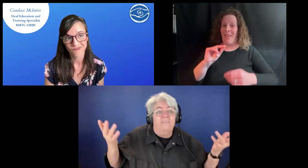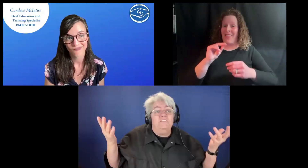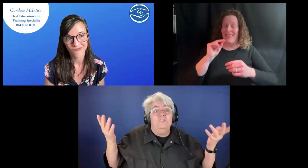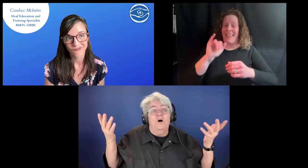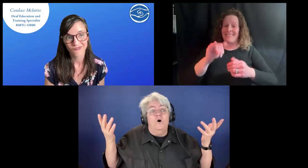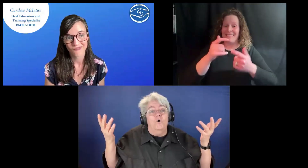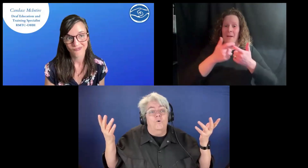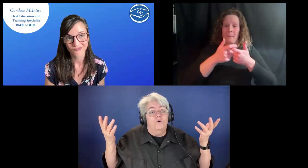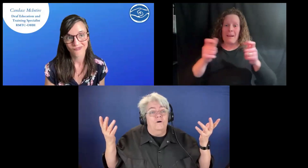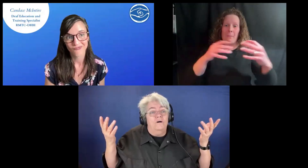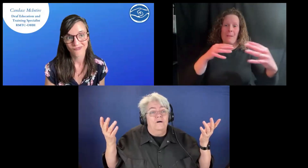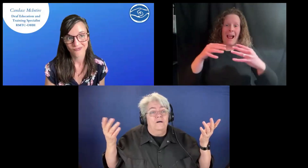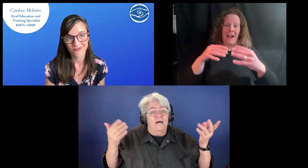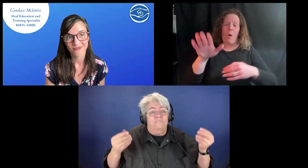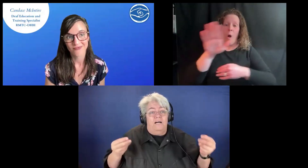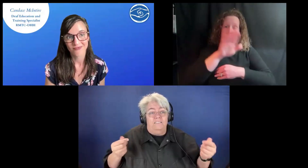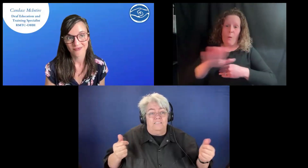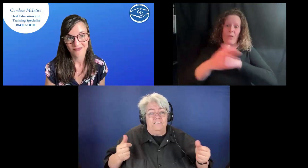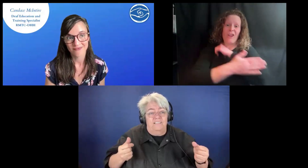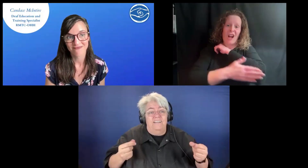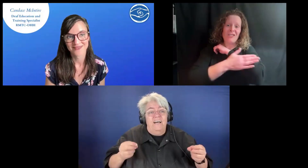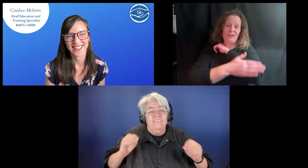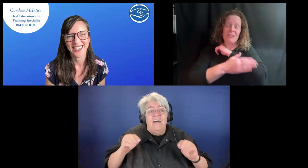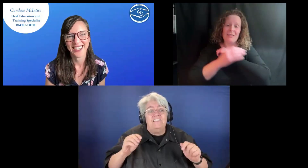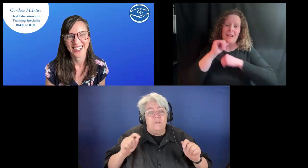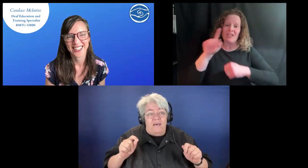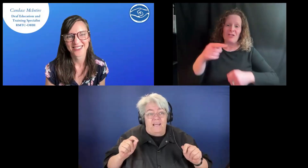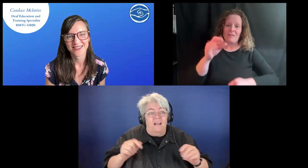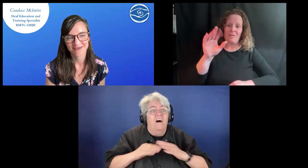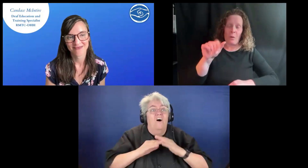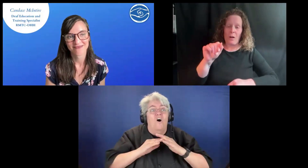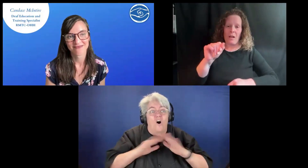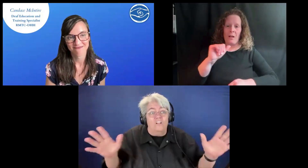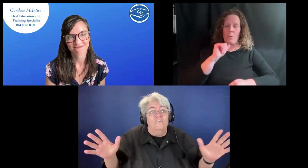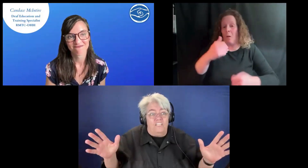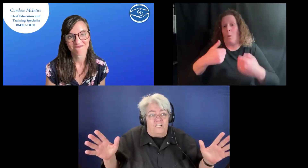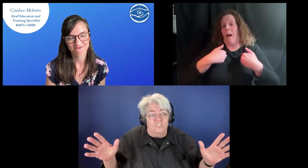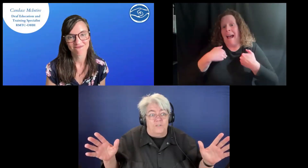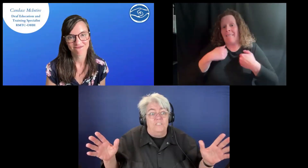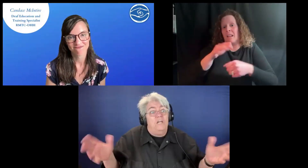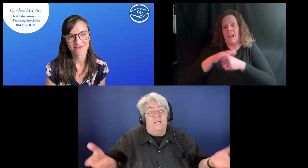I have no advice. That is a battle all over the country